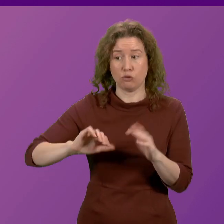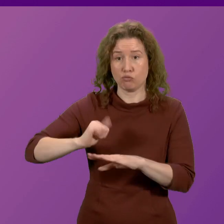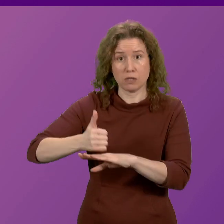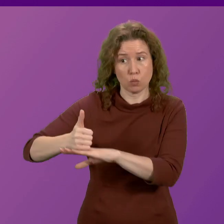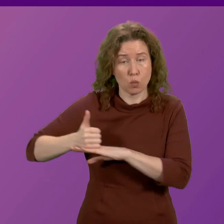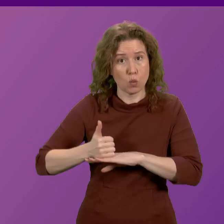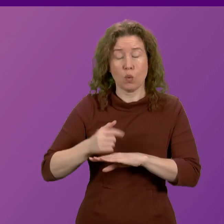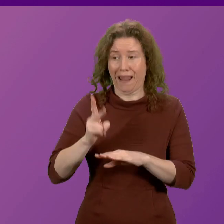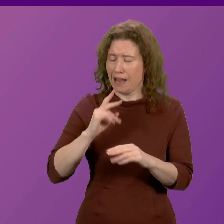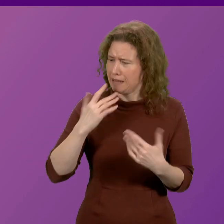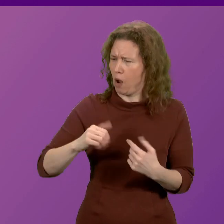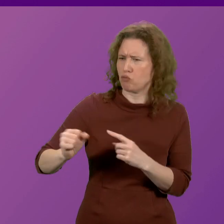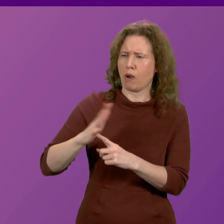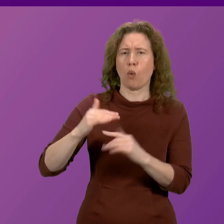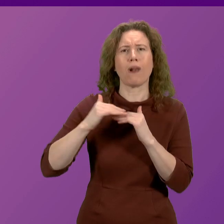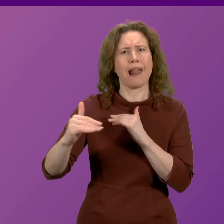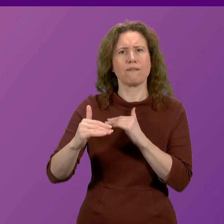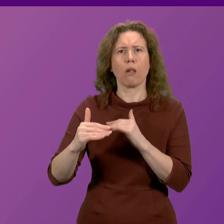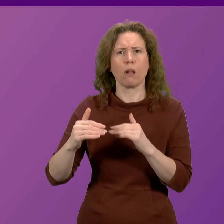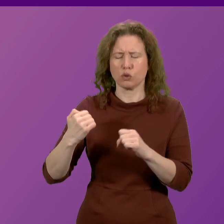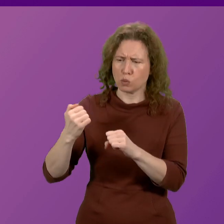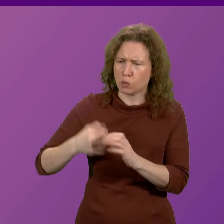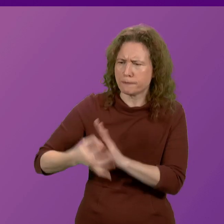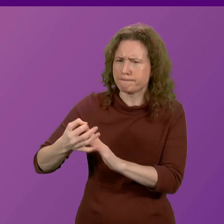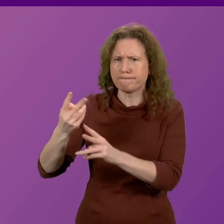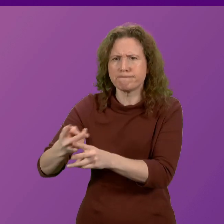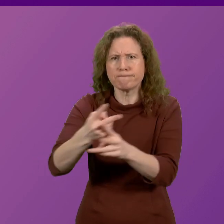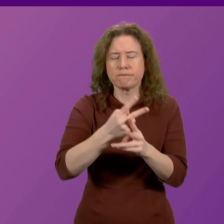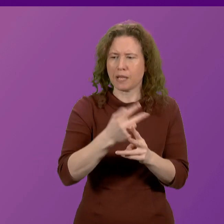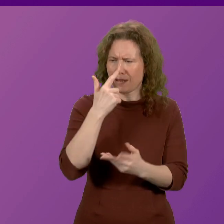reach record levels. Can the First Minister outline how yesterday’s Scottish budget will